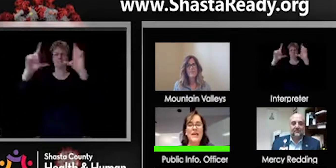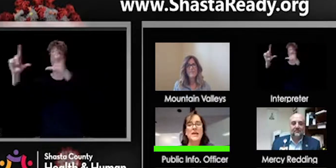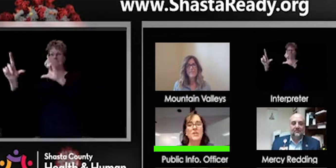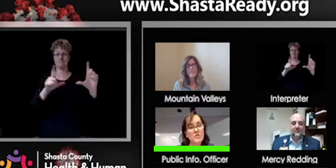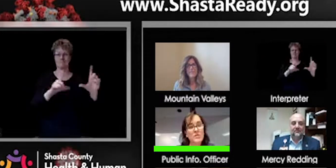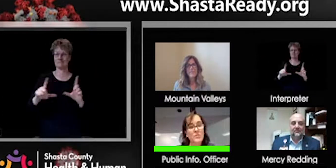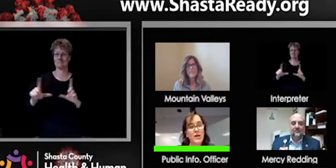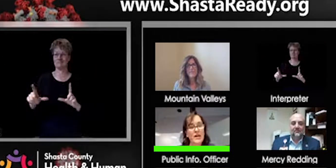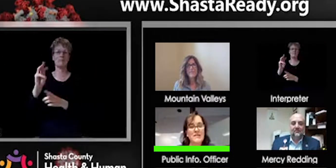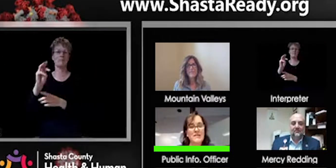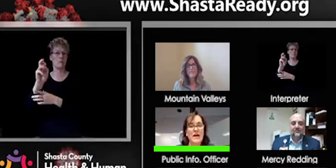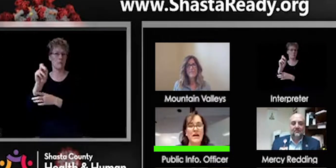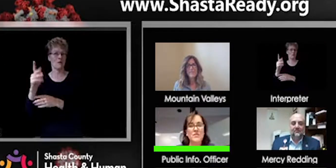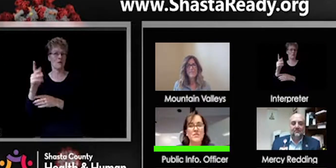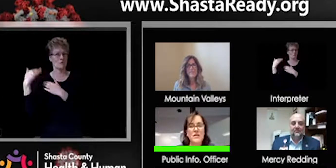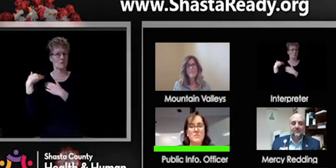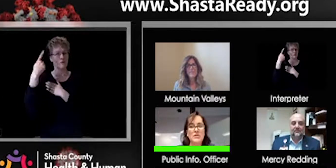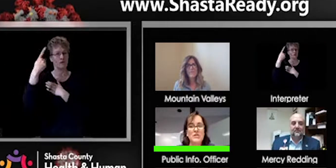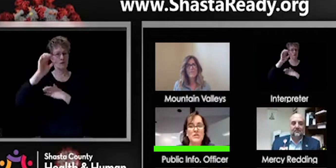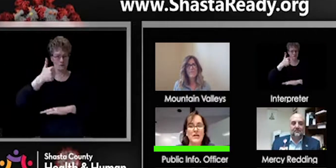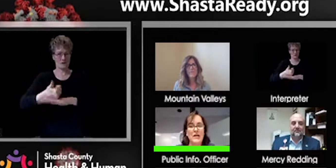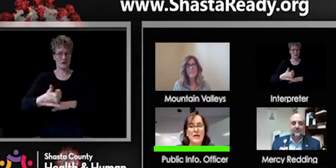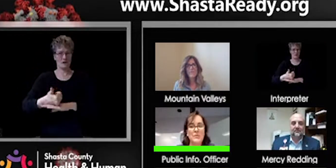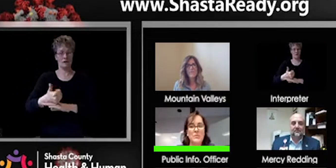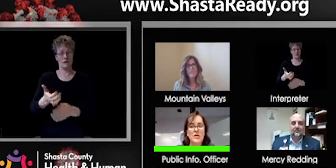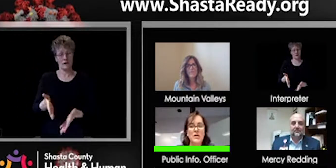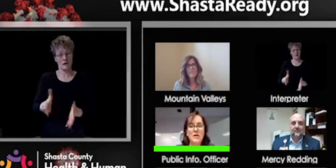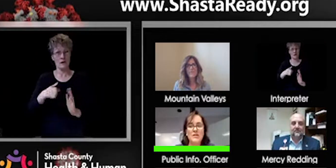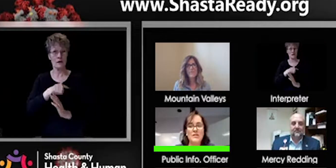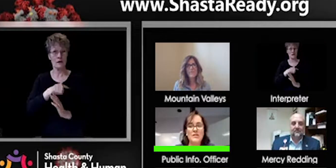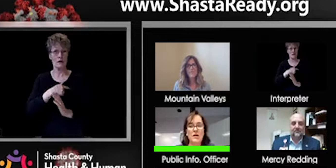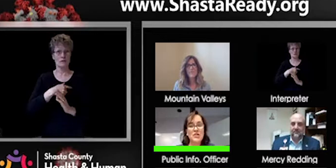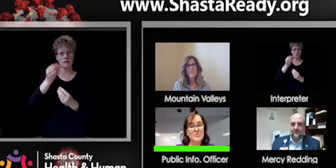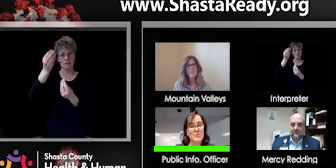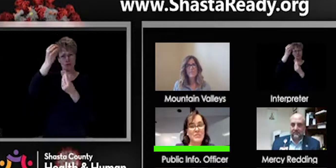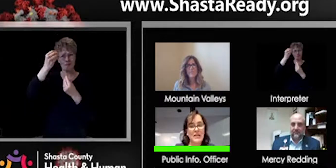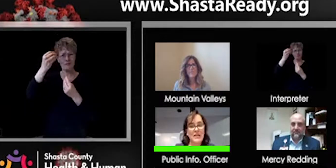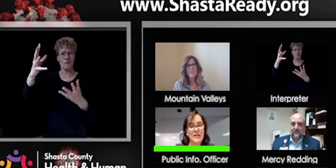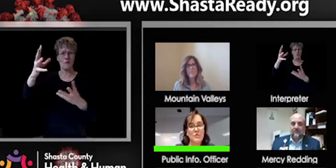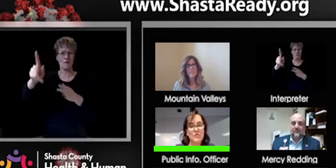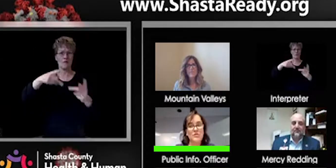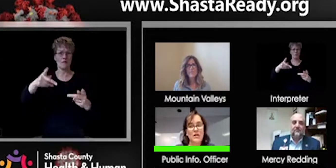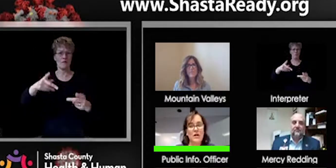do that and also to broadcast live to Facebook so that not just the media can hear what’s